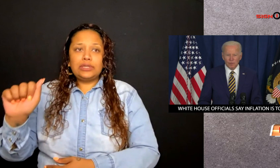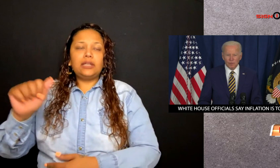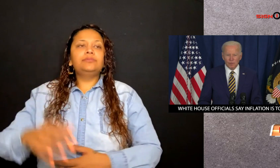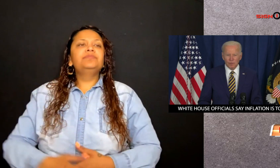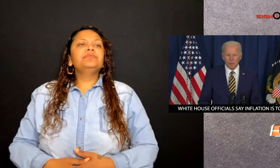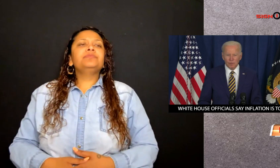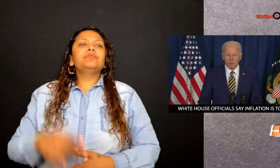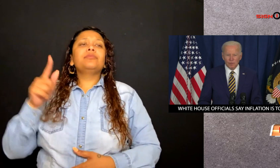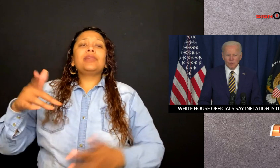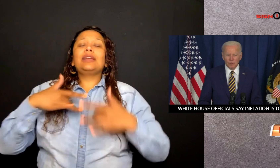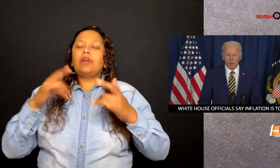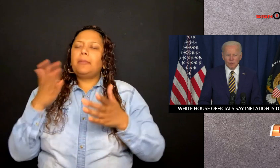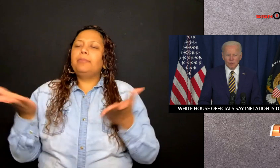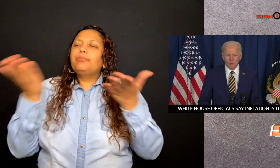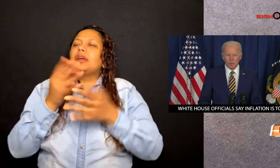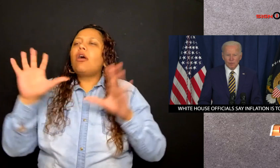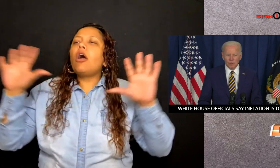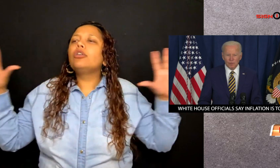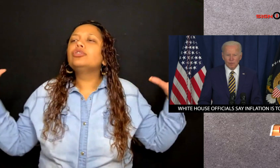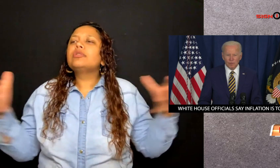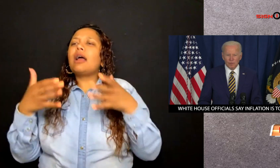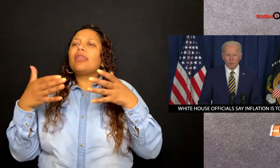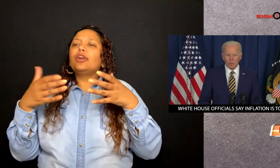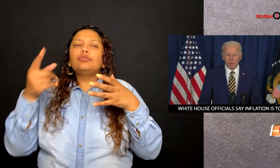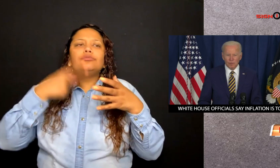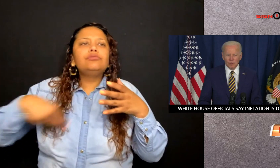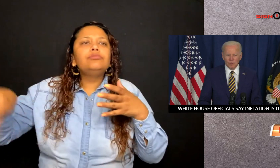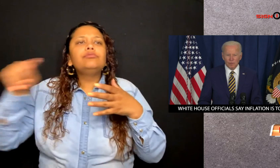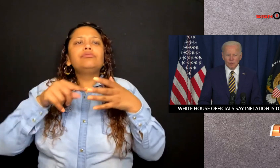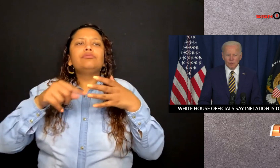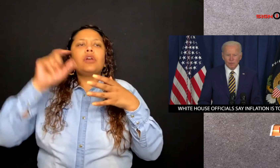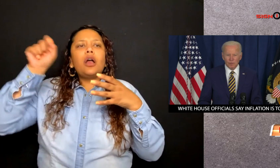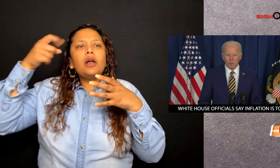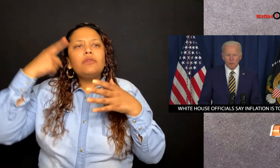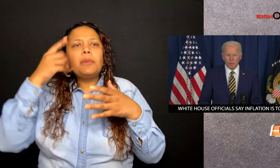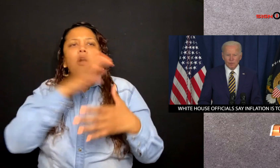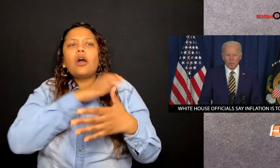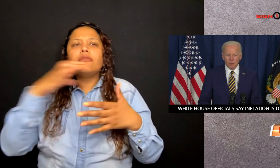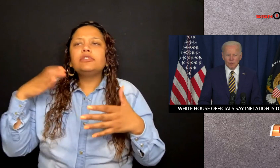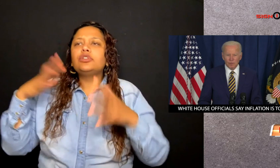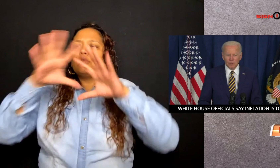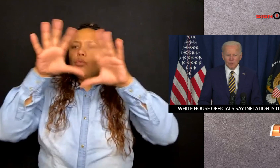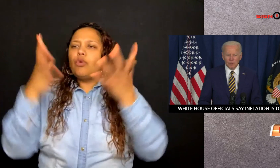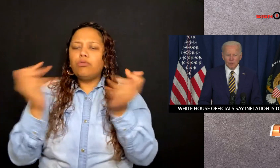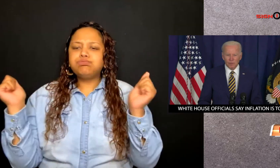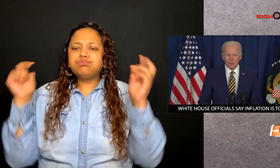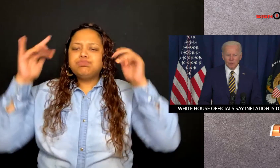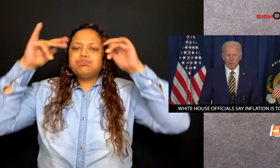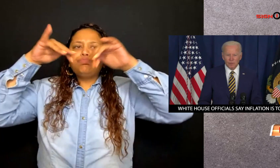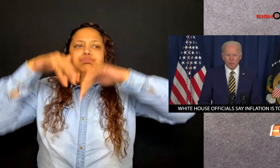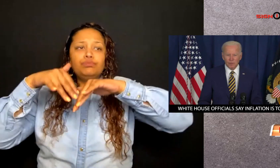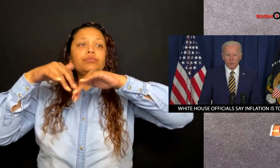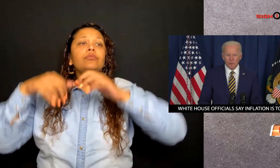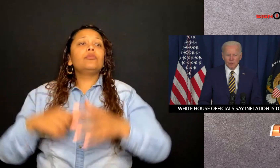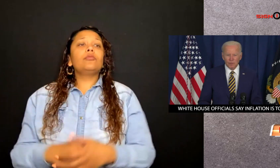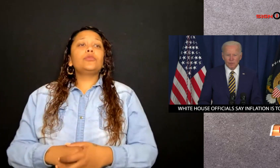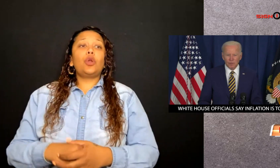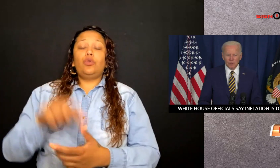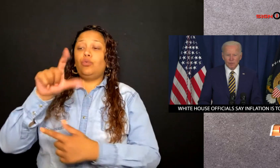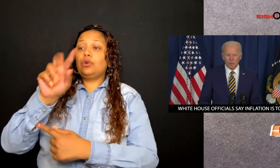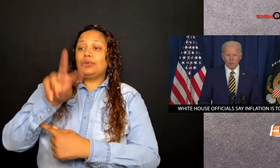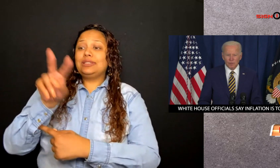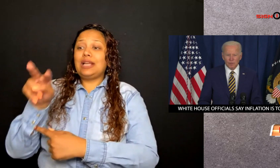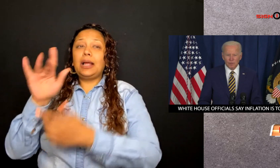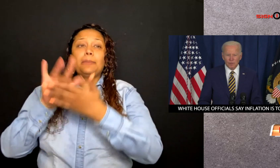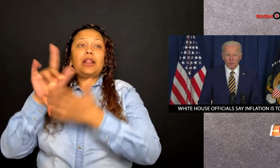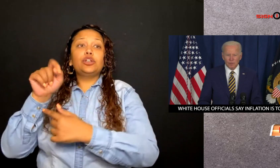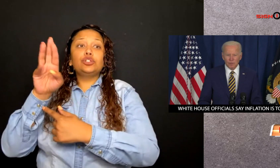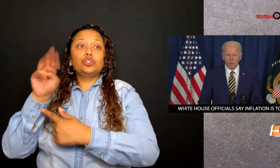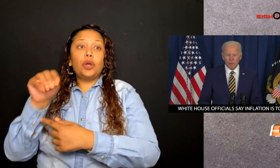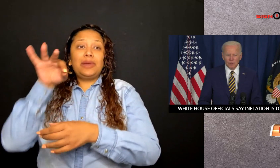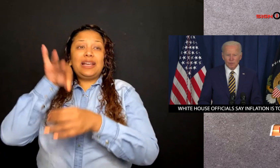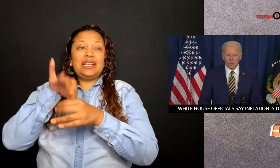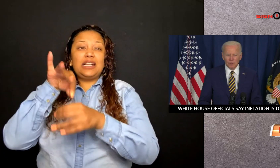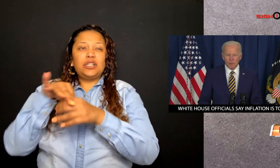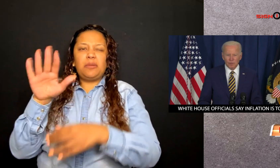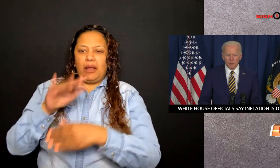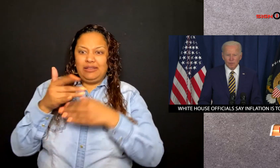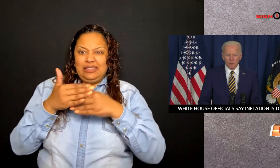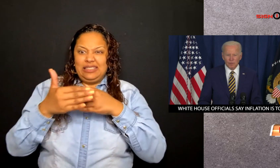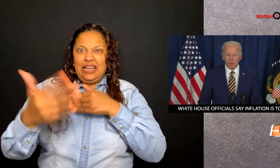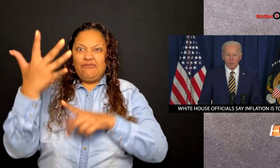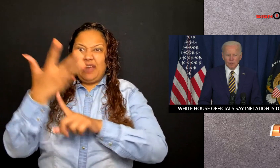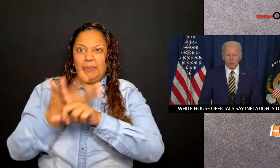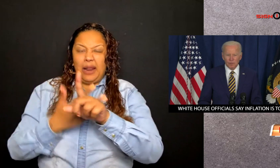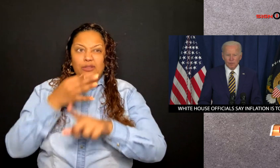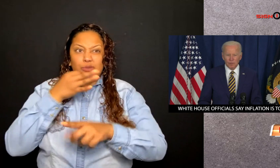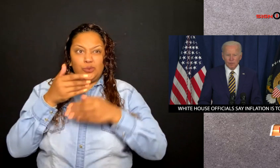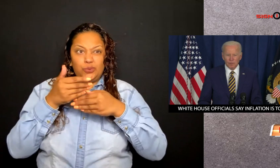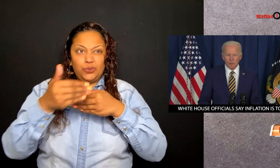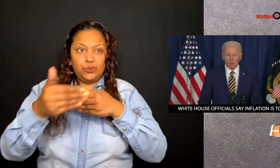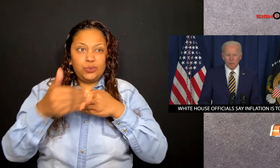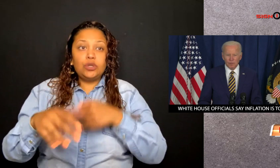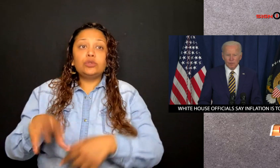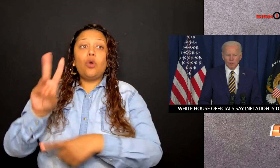of the Americas in Los Angeles the event brings together government officials worldwide